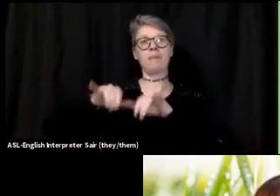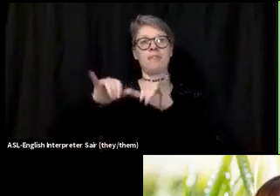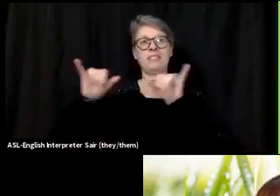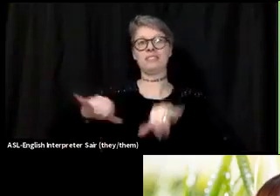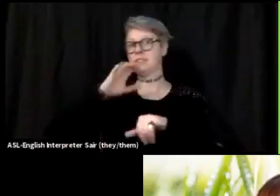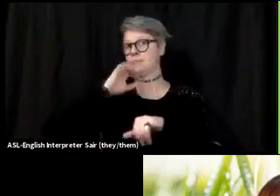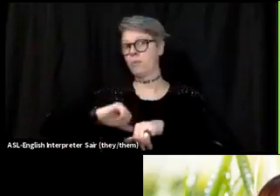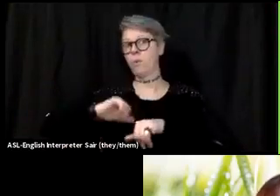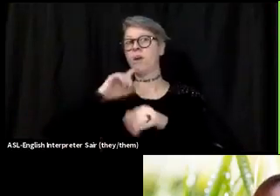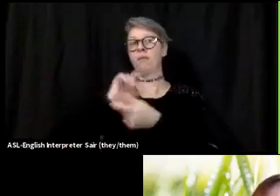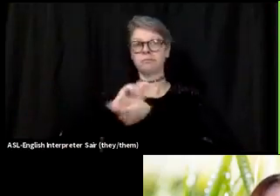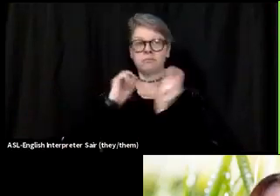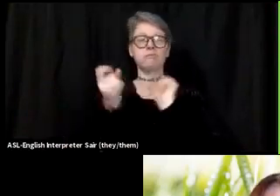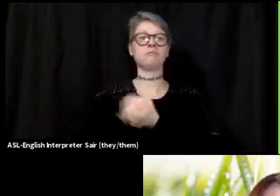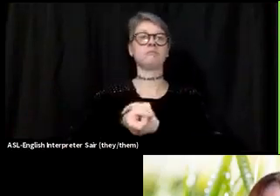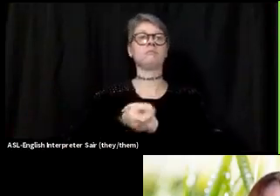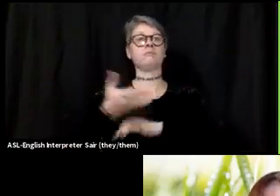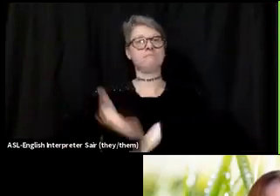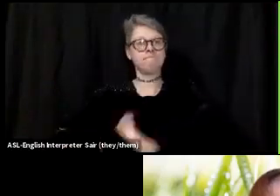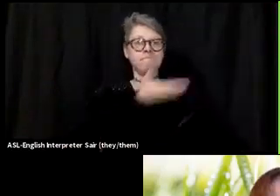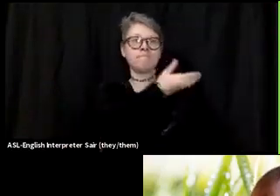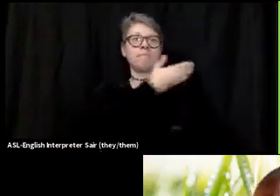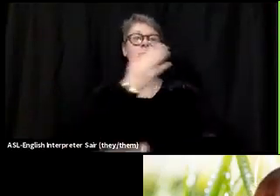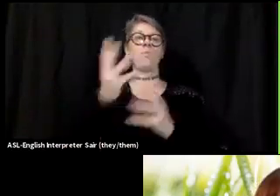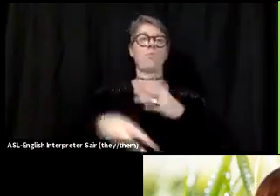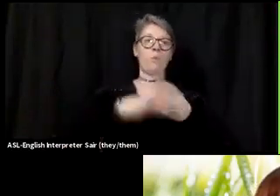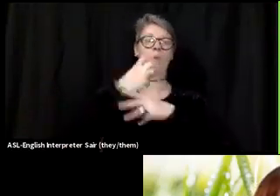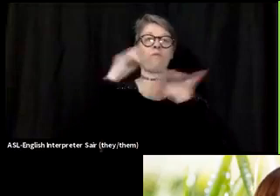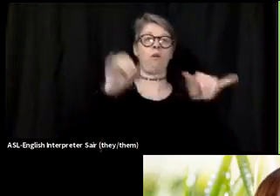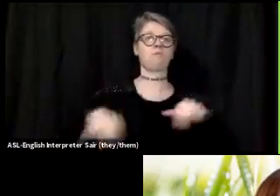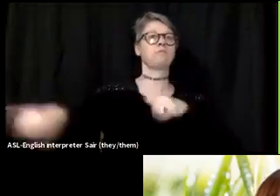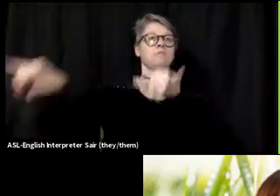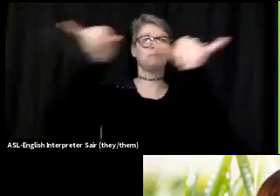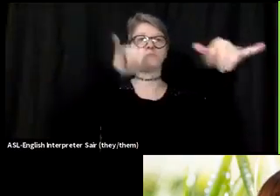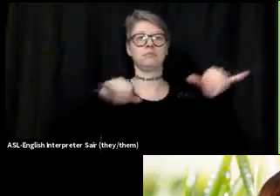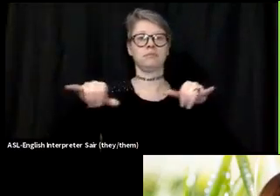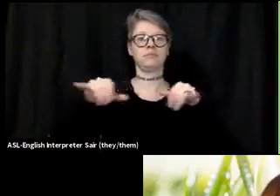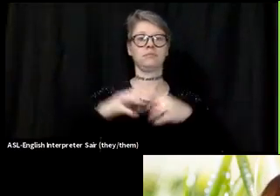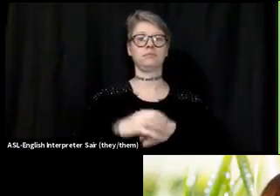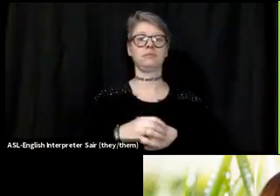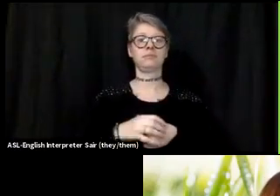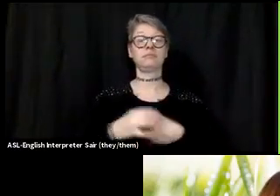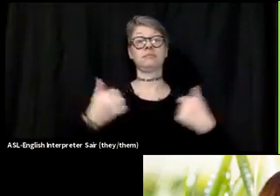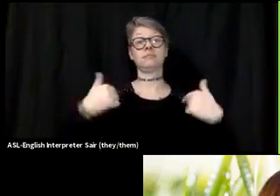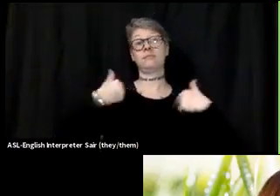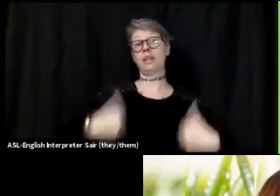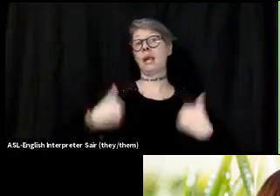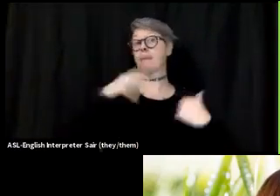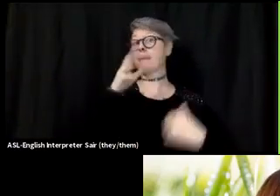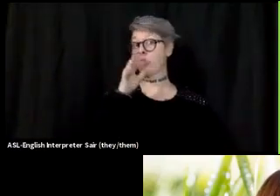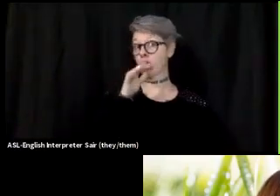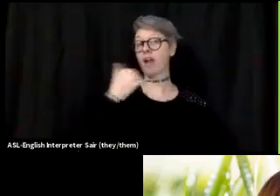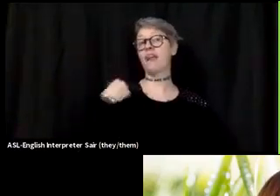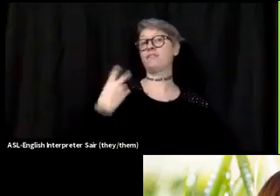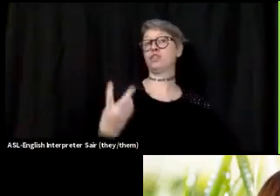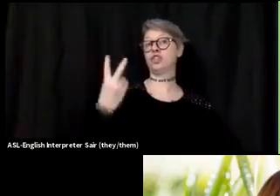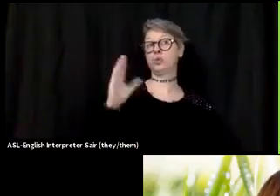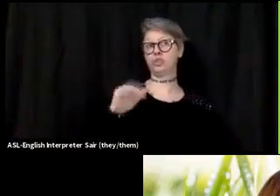take those systems down. And, and make a better world for all and make a better world for all of us. And I am And I am a mom of two kids